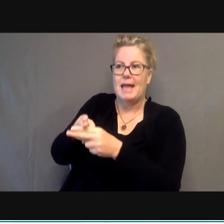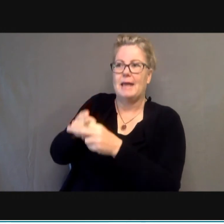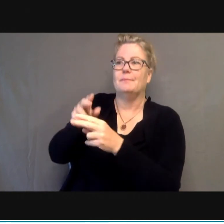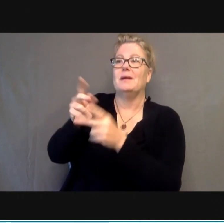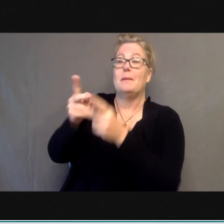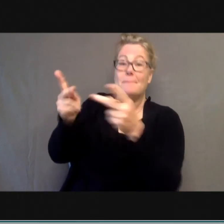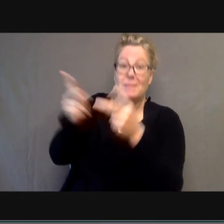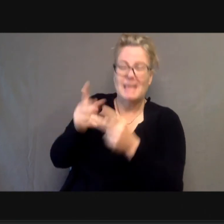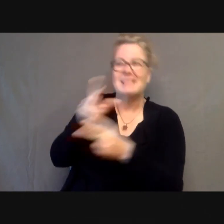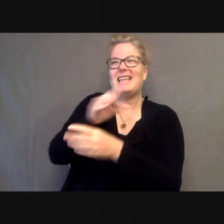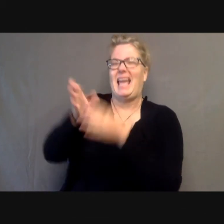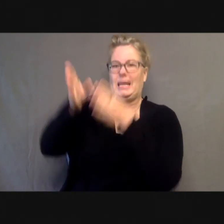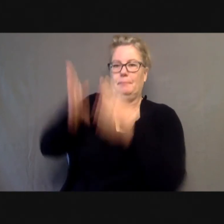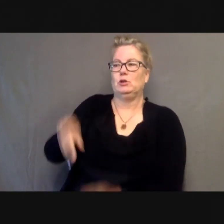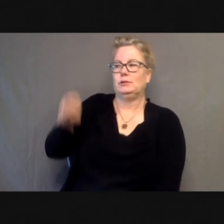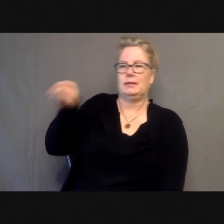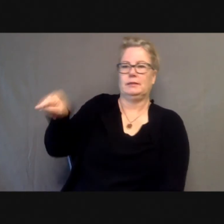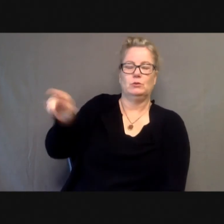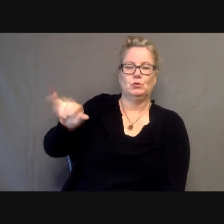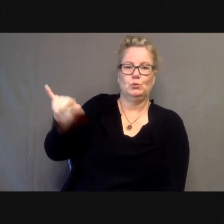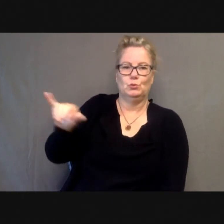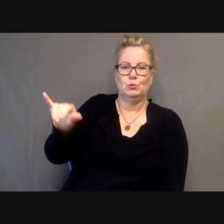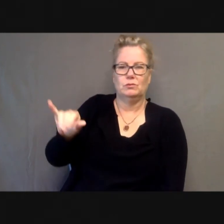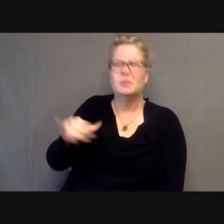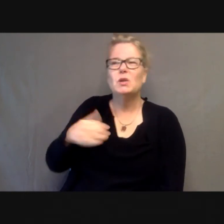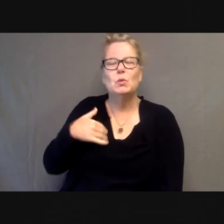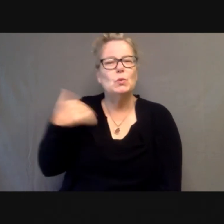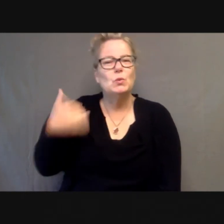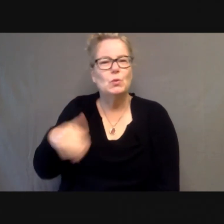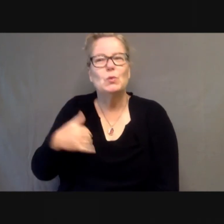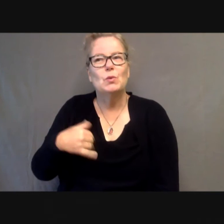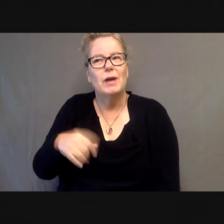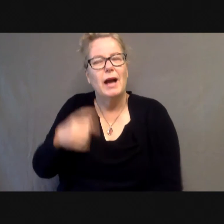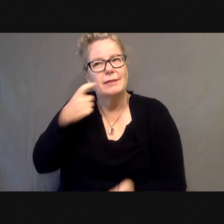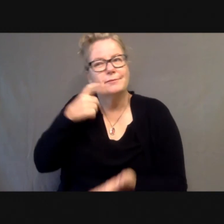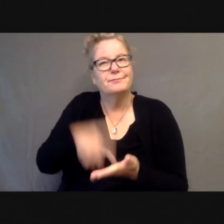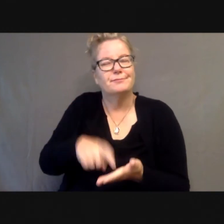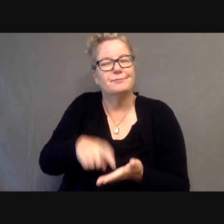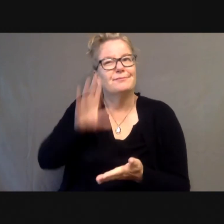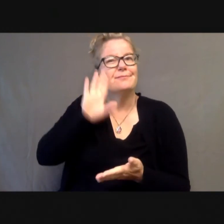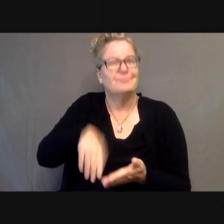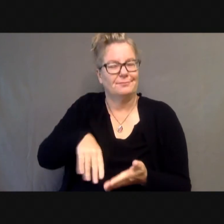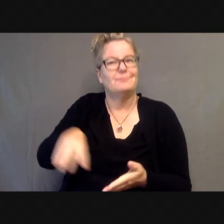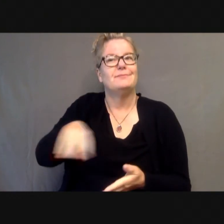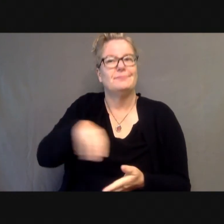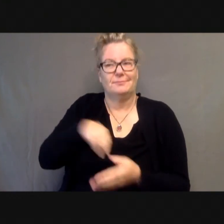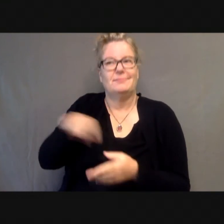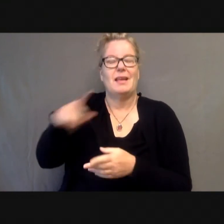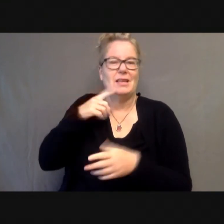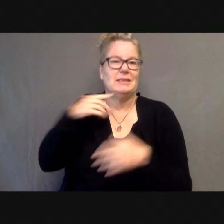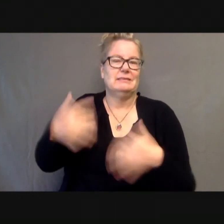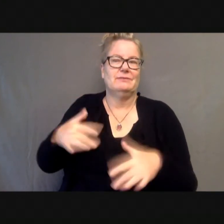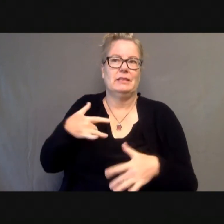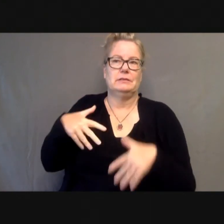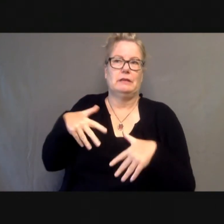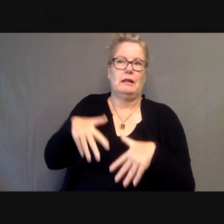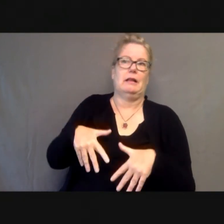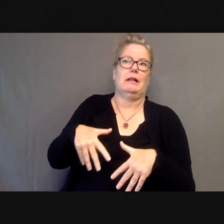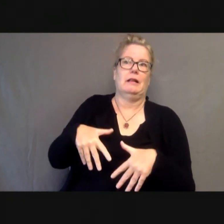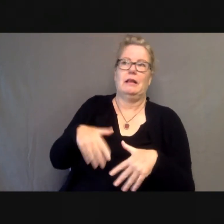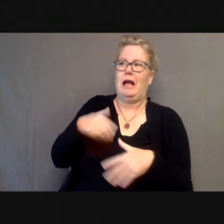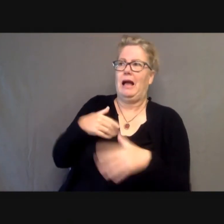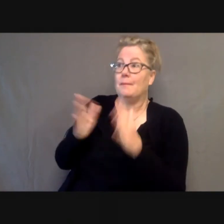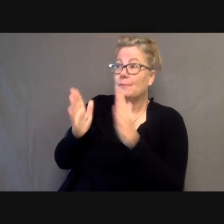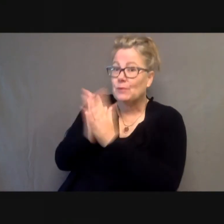very intimidating to someone with a disability who's in need of accommodations and it happens.